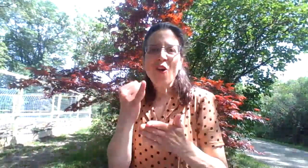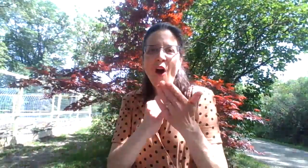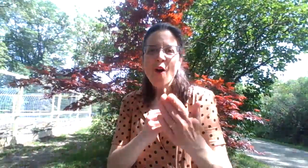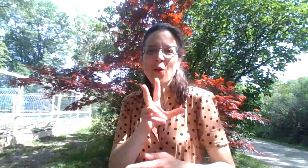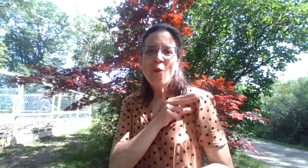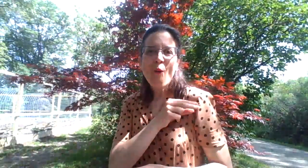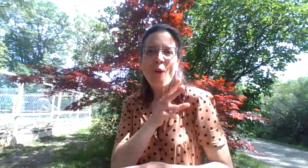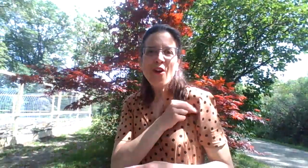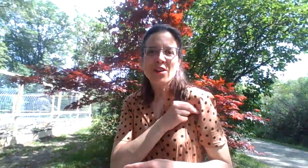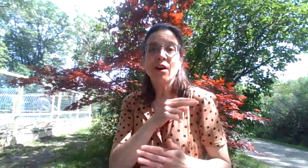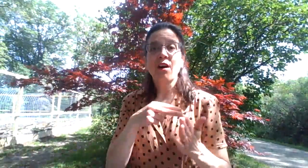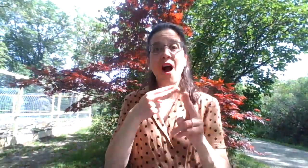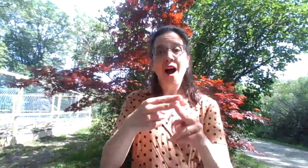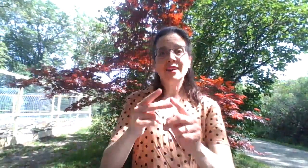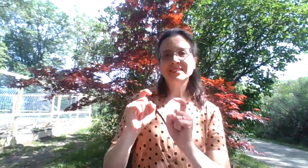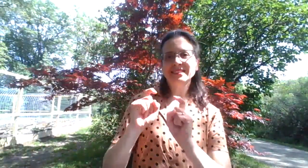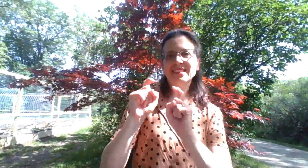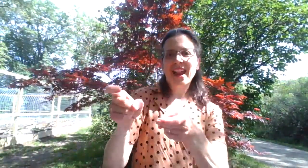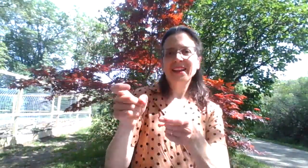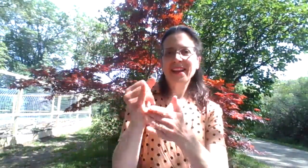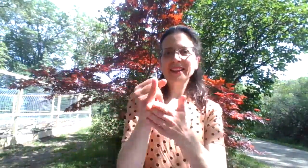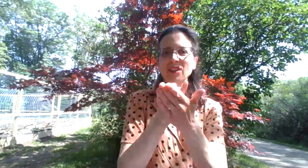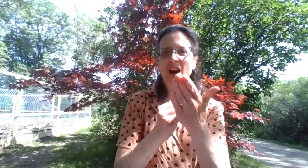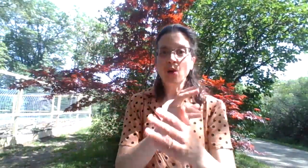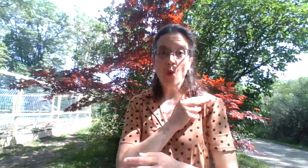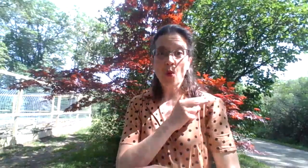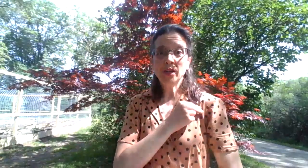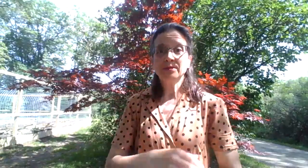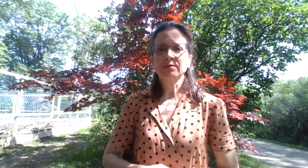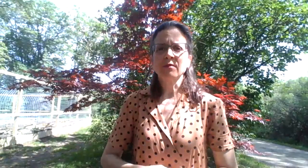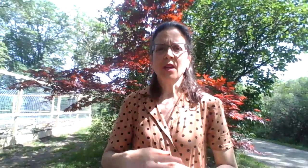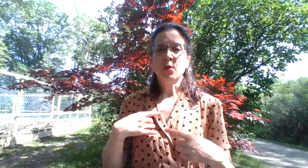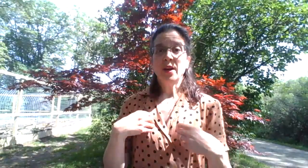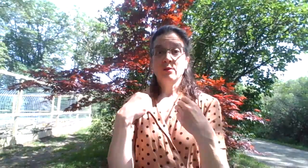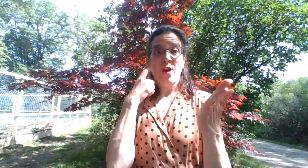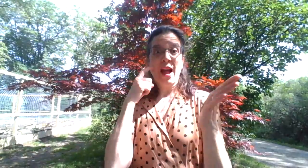I'm here for another art award, called the Most Dedicated Art Student award.